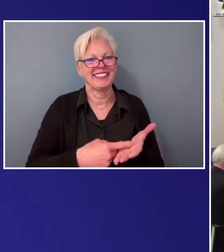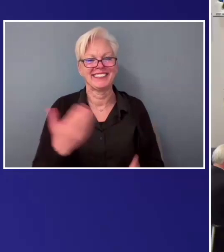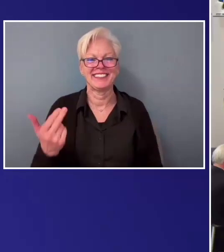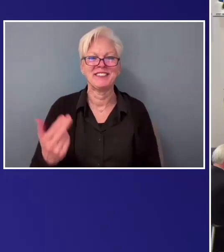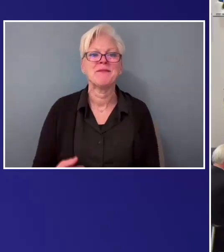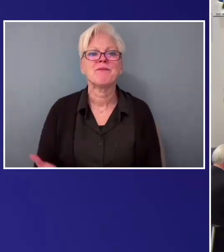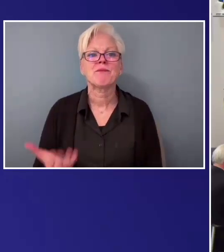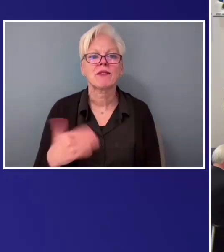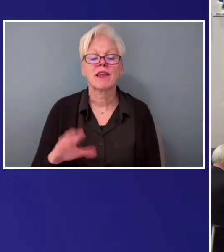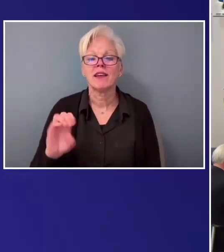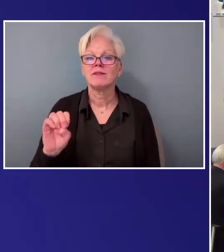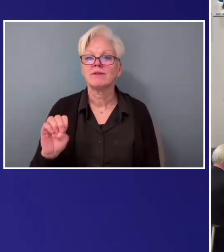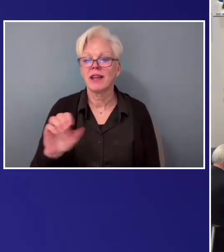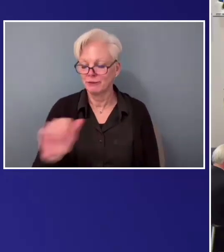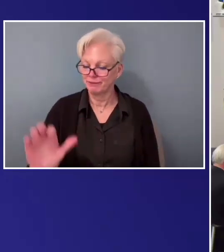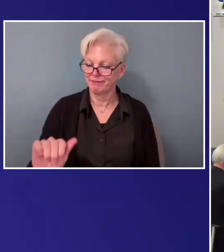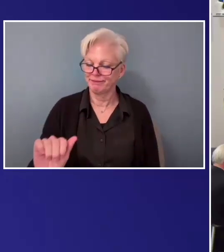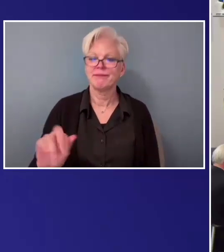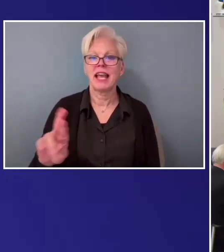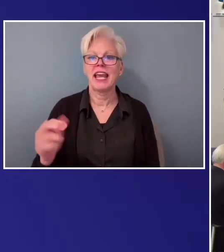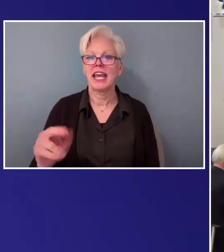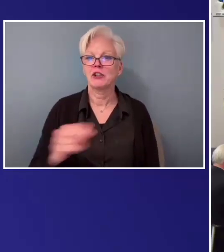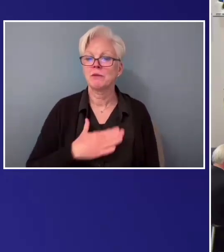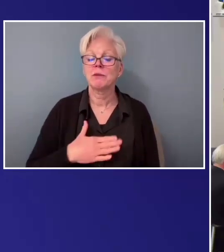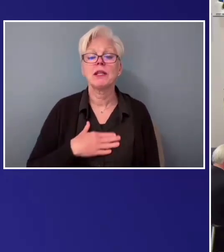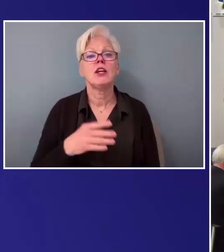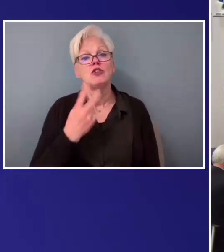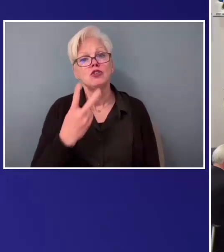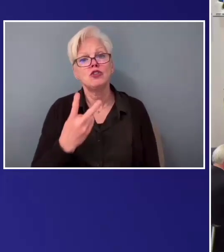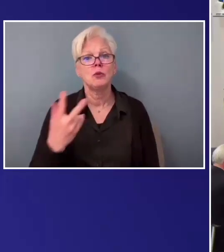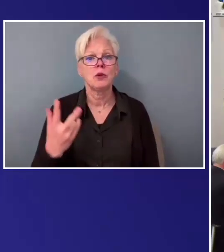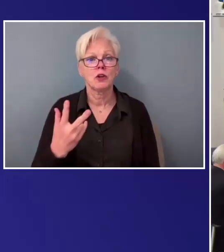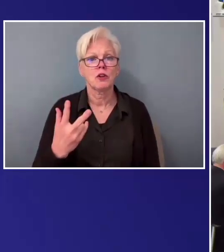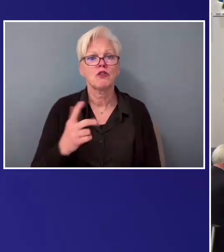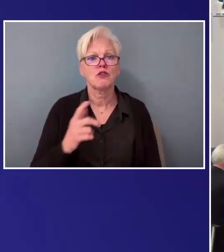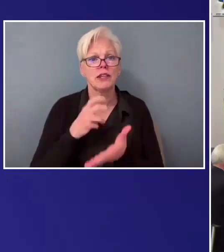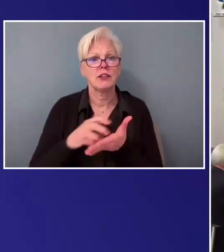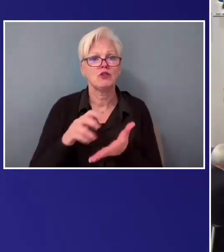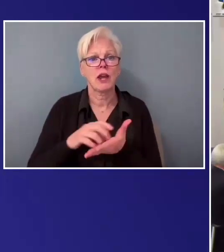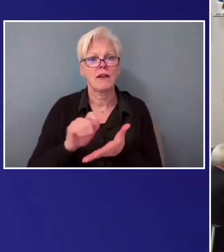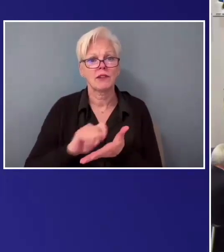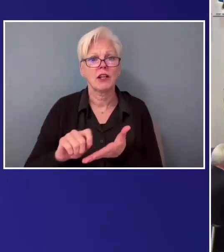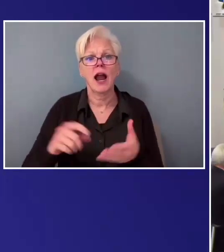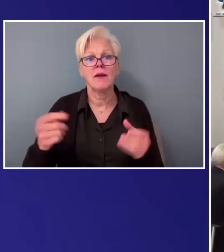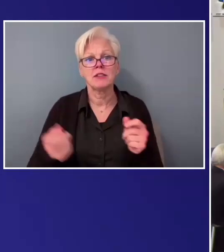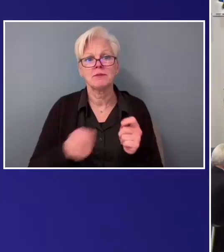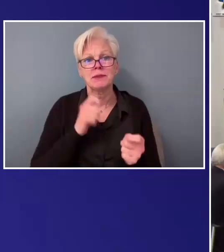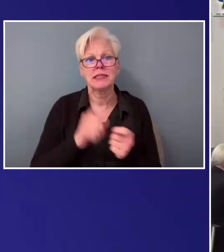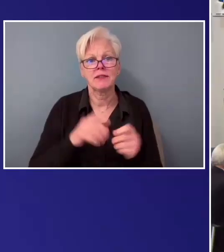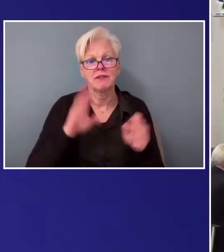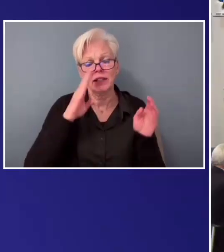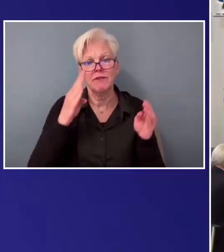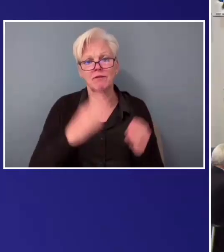Just two or three drafting notes. I'm focused specifically on the definition of earnings threshold. I don't know if it's